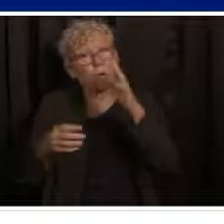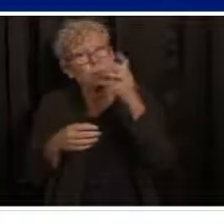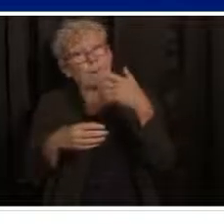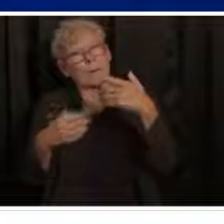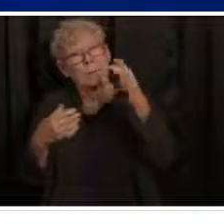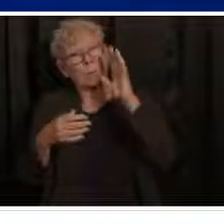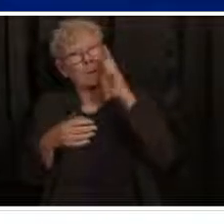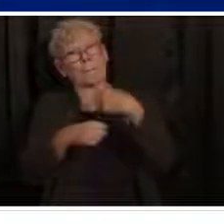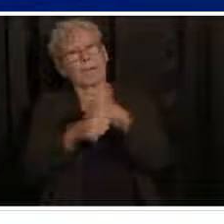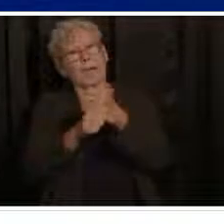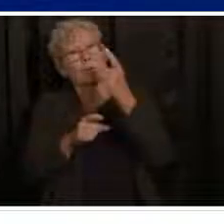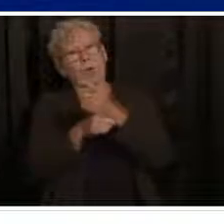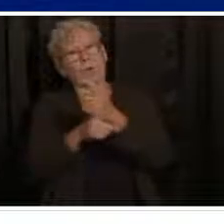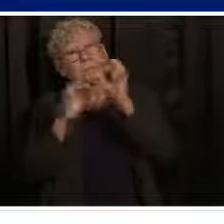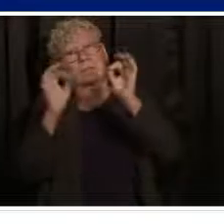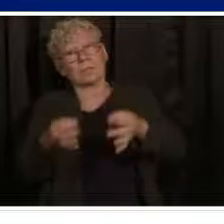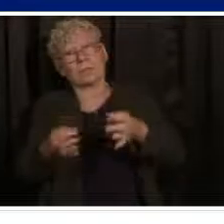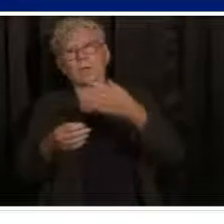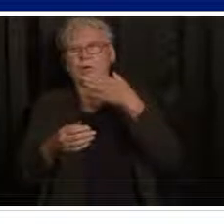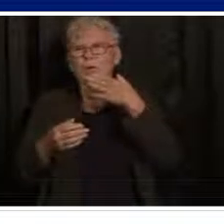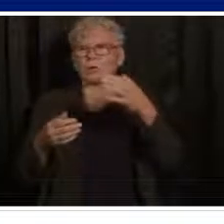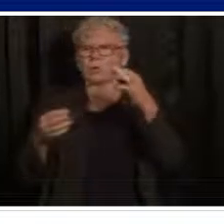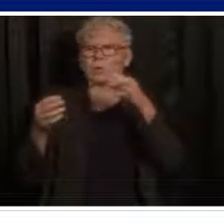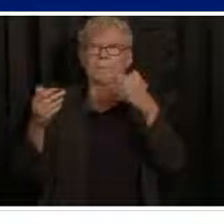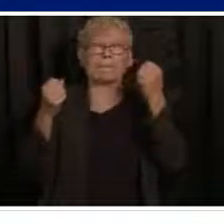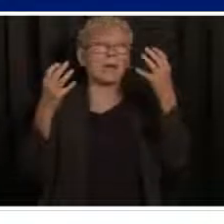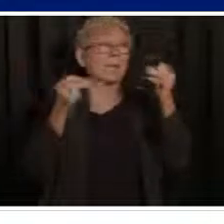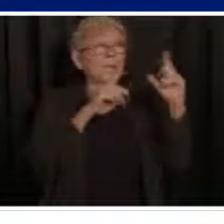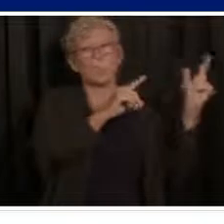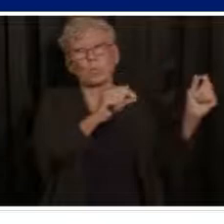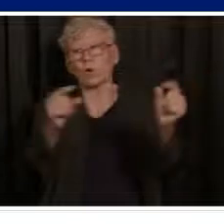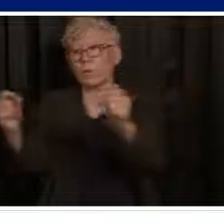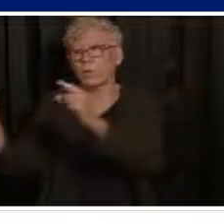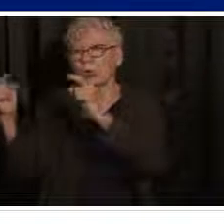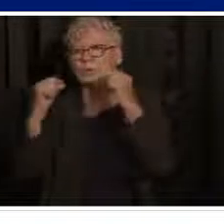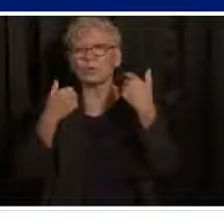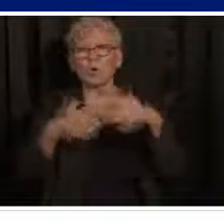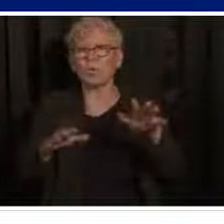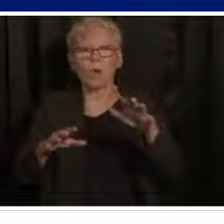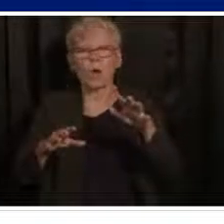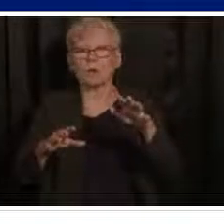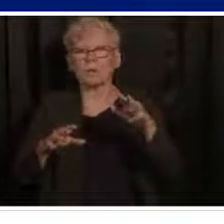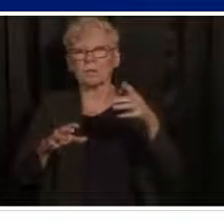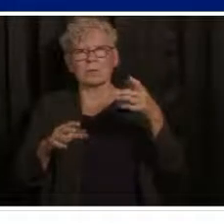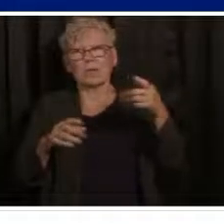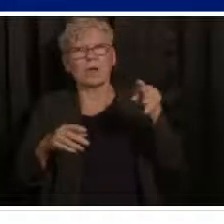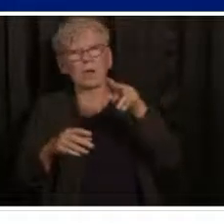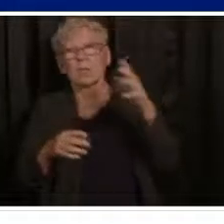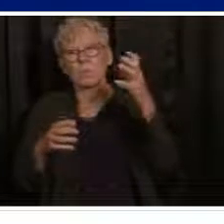out there and we want to be a source of factual information. We're committed to answering your questions and discussing